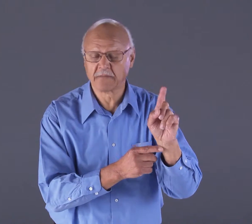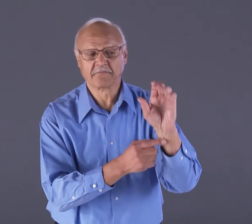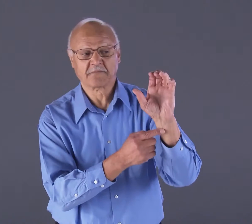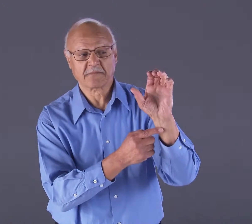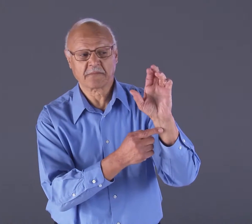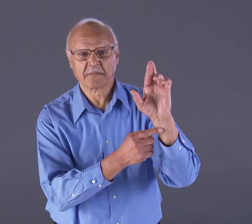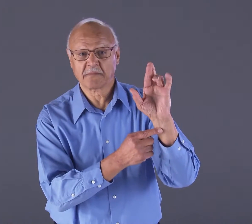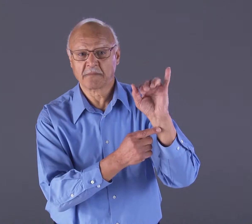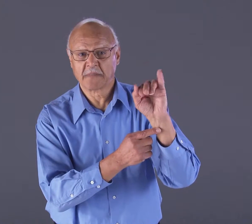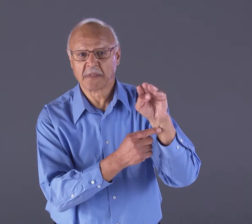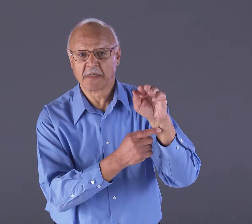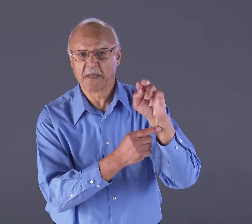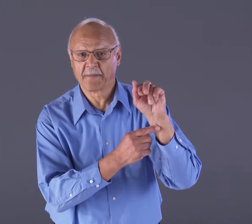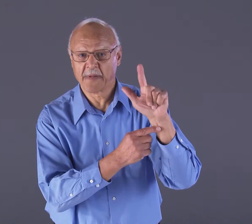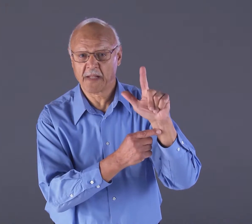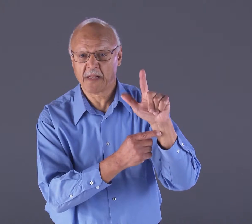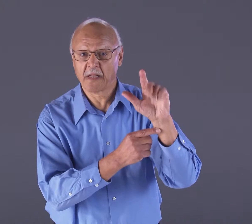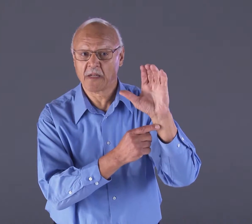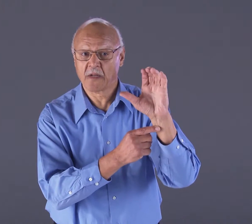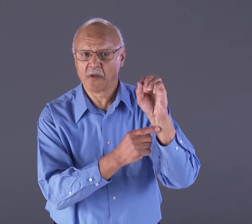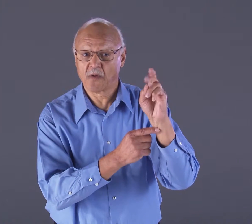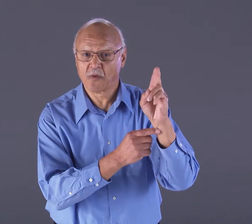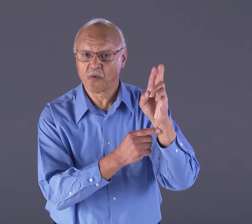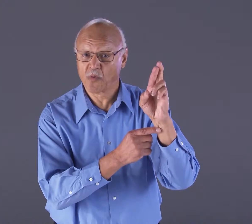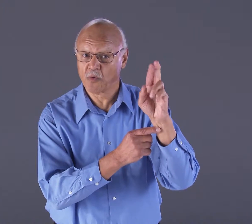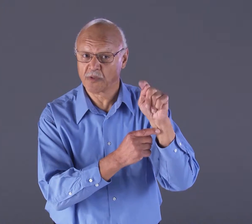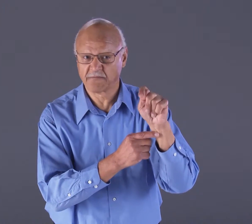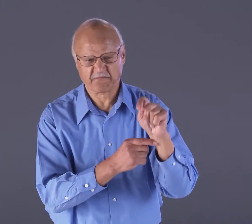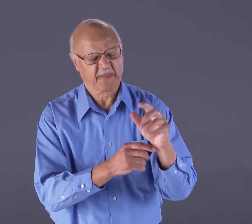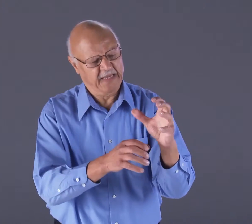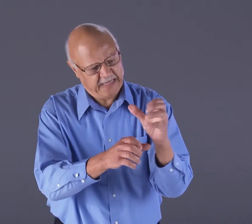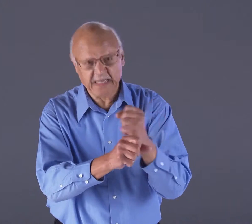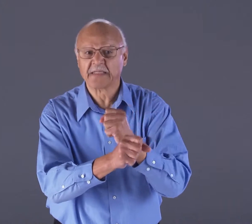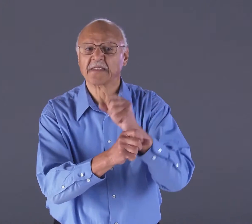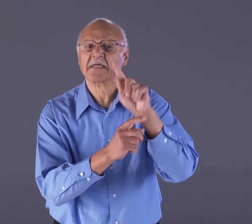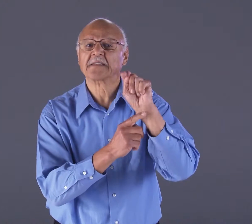You can get a TPO in criminal court after an arrest has been made